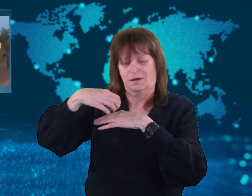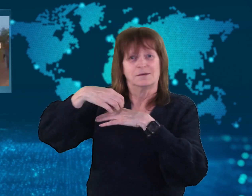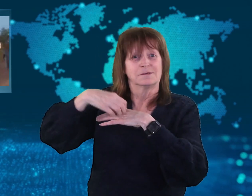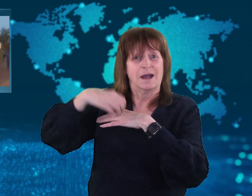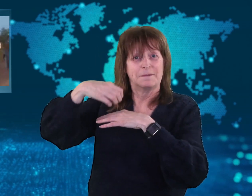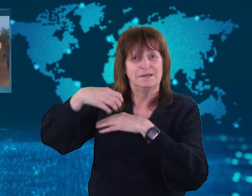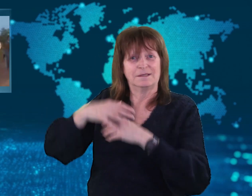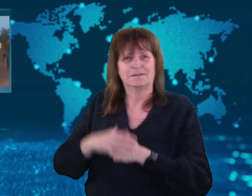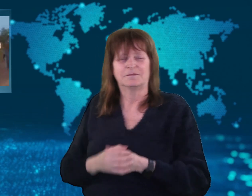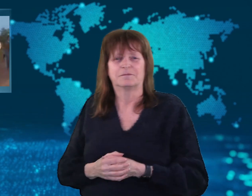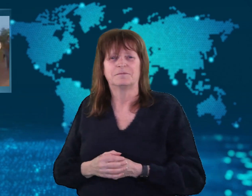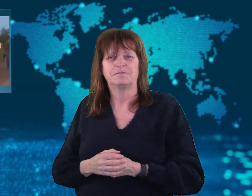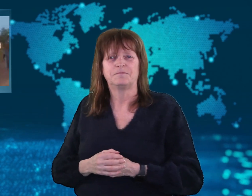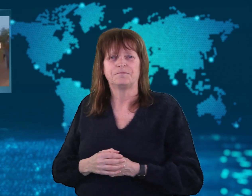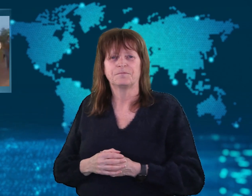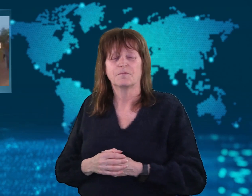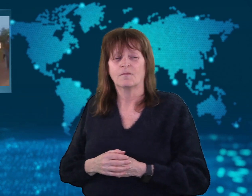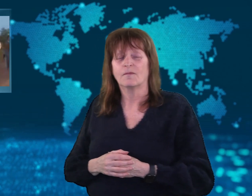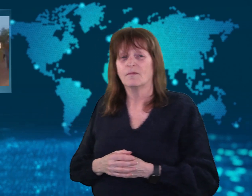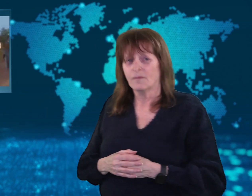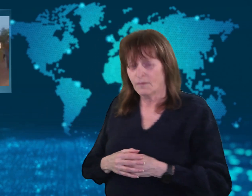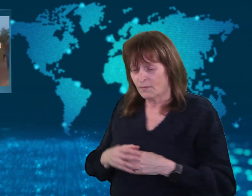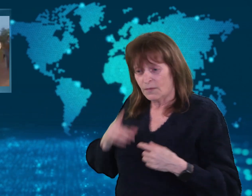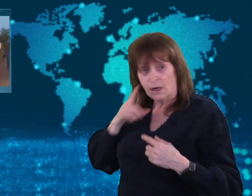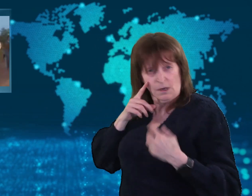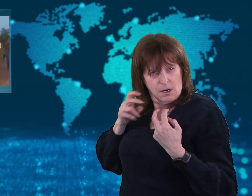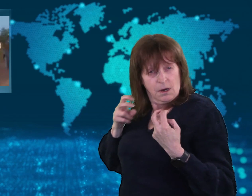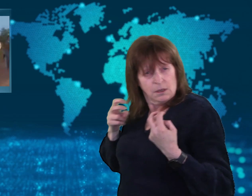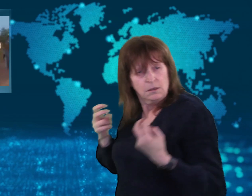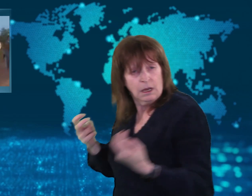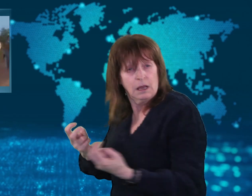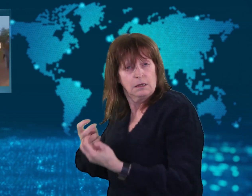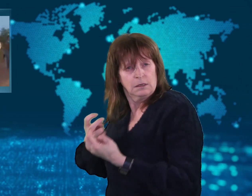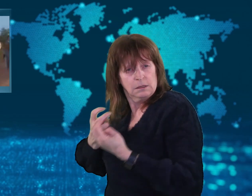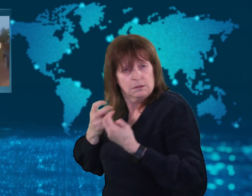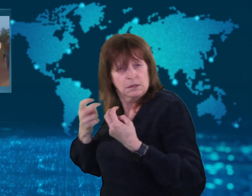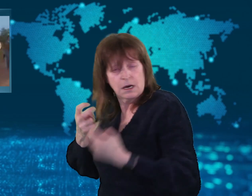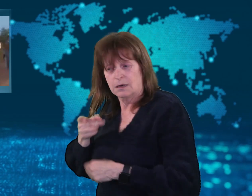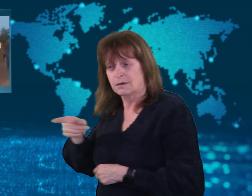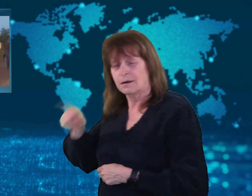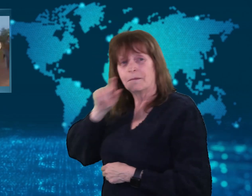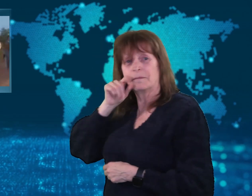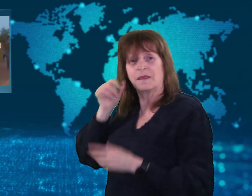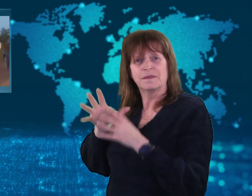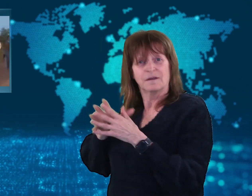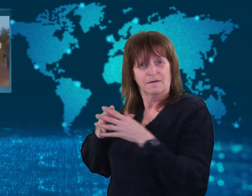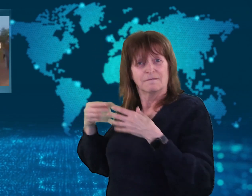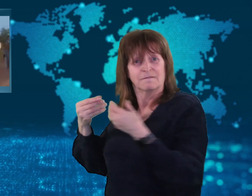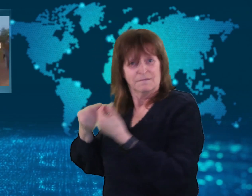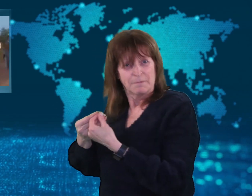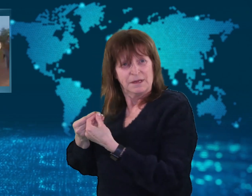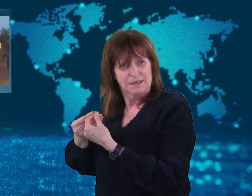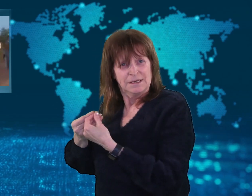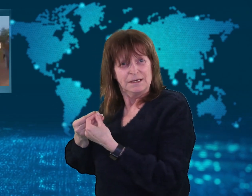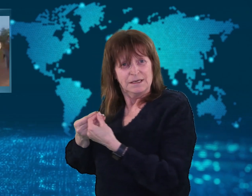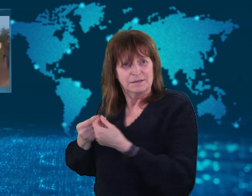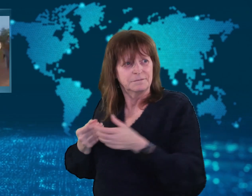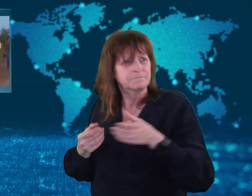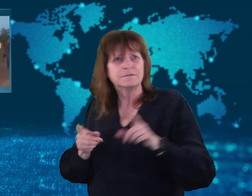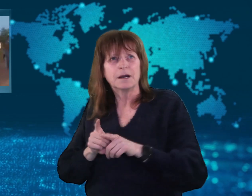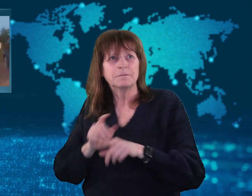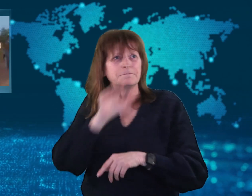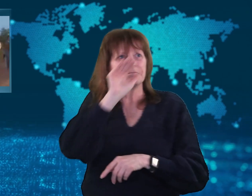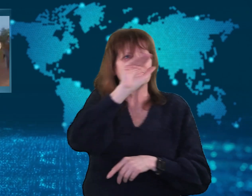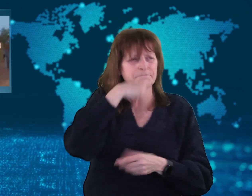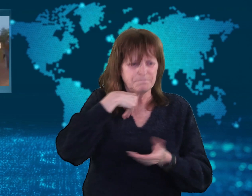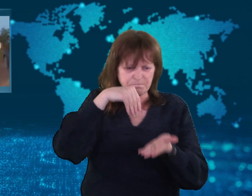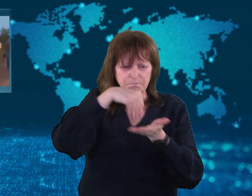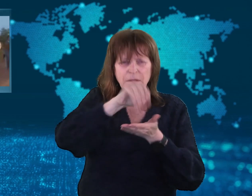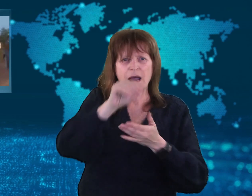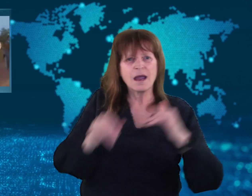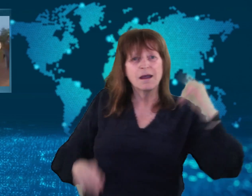a lagoon where they believed they could find gold and diamonds.